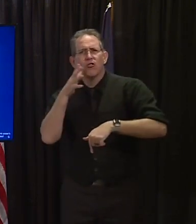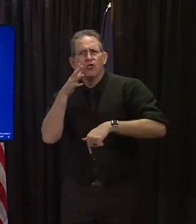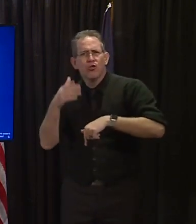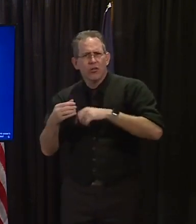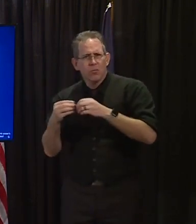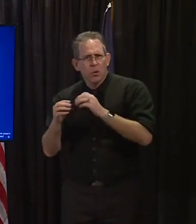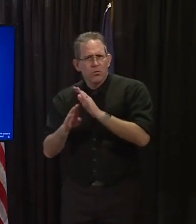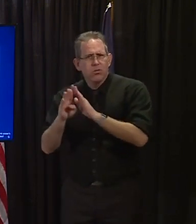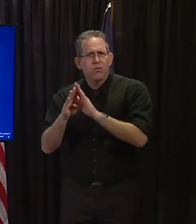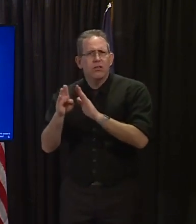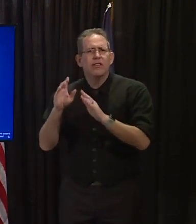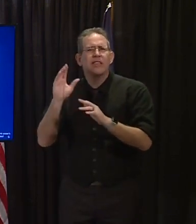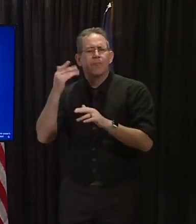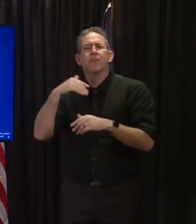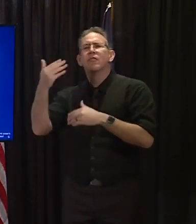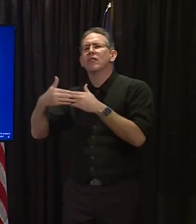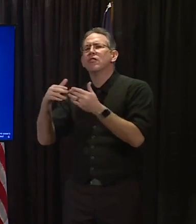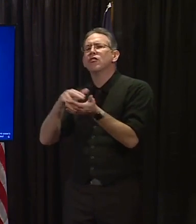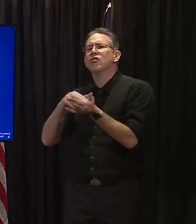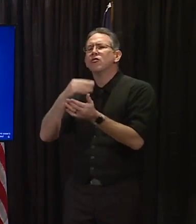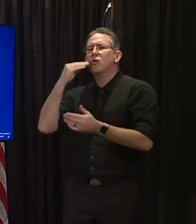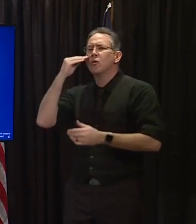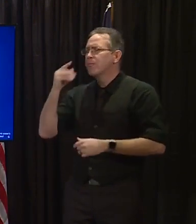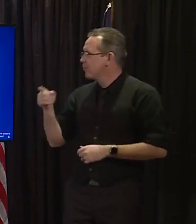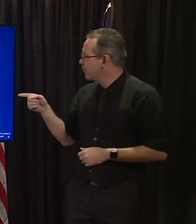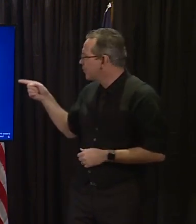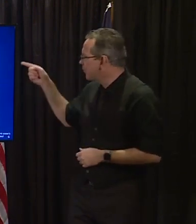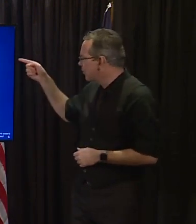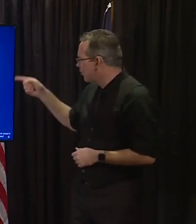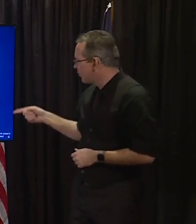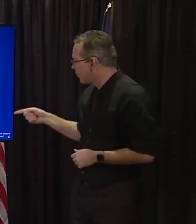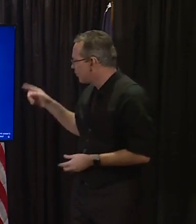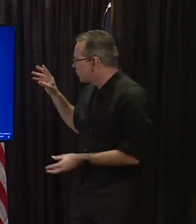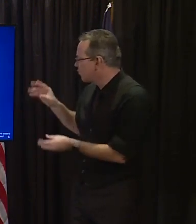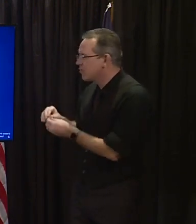have 10 active outbreaks up from just three last week. Uh, so no outbreak